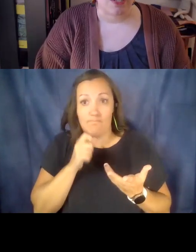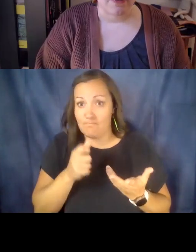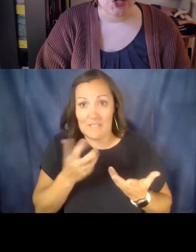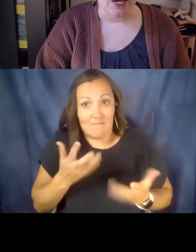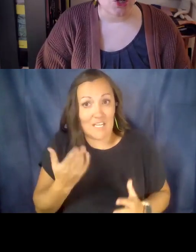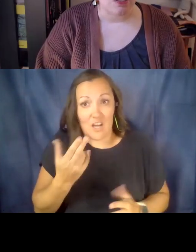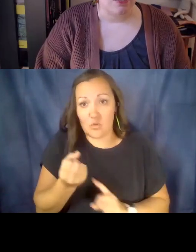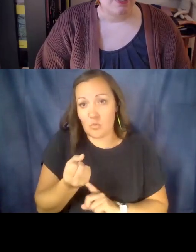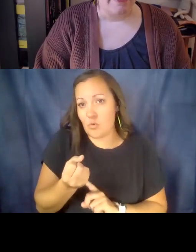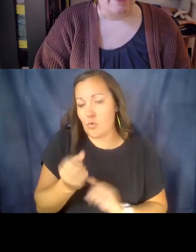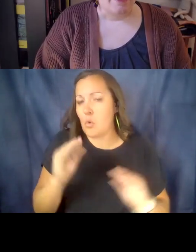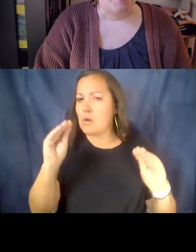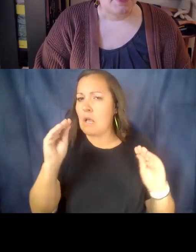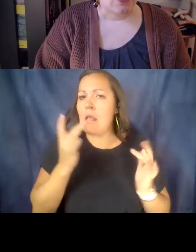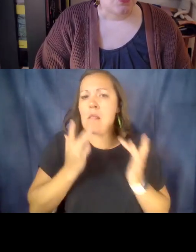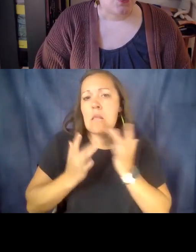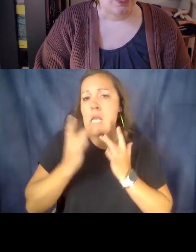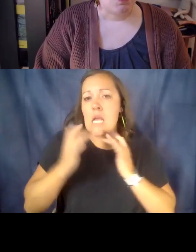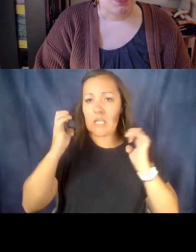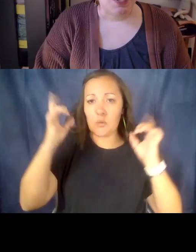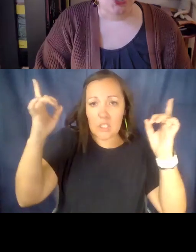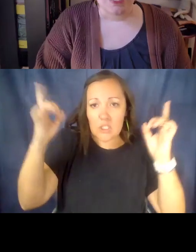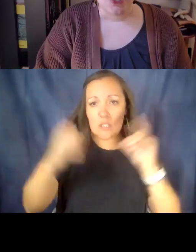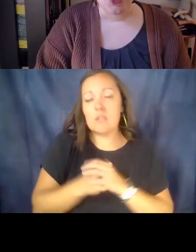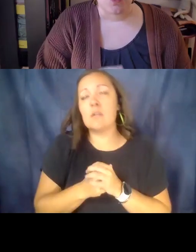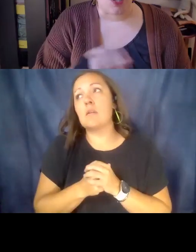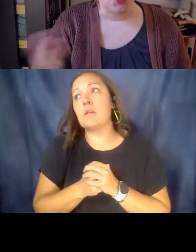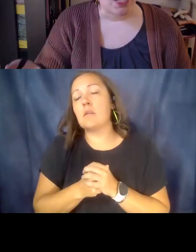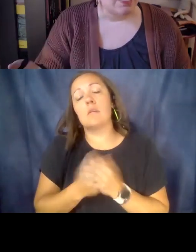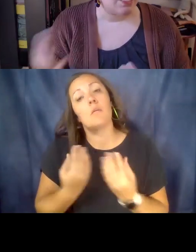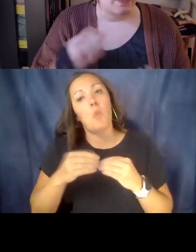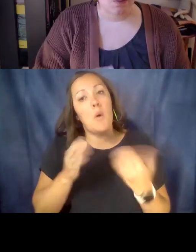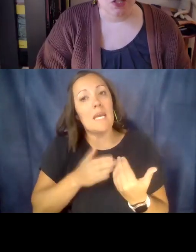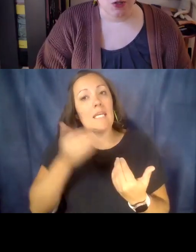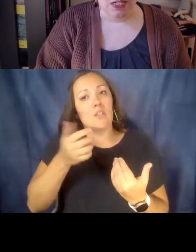lot of education. It's also going to be much easier to auto translate if someone is using